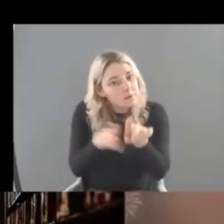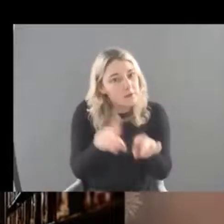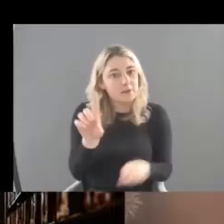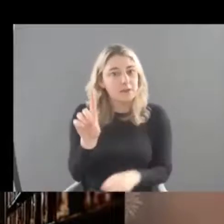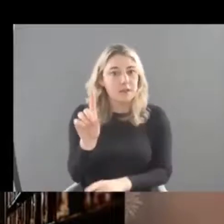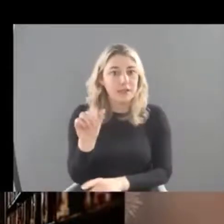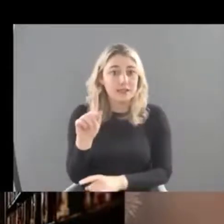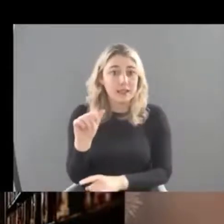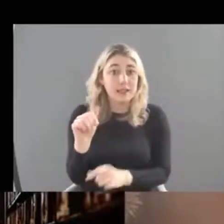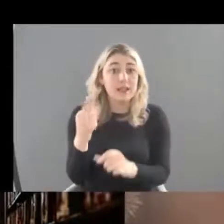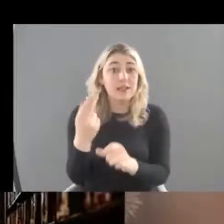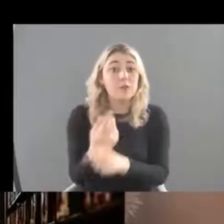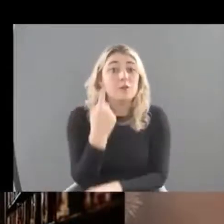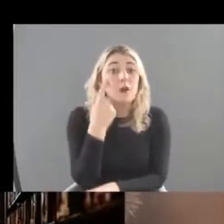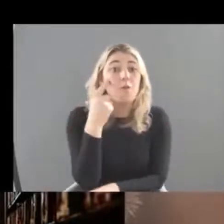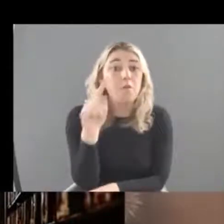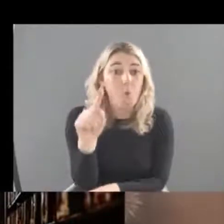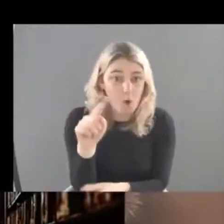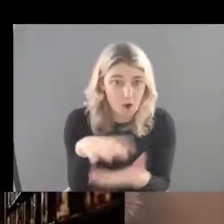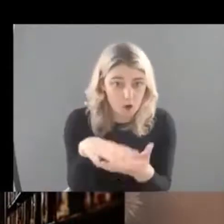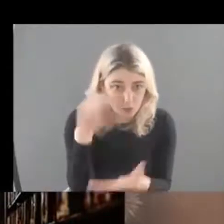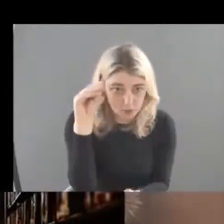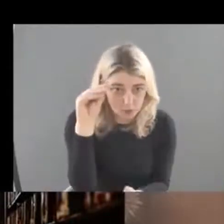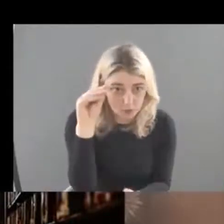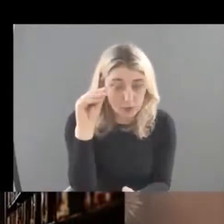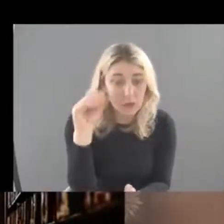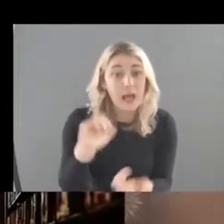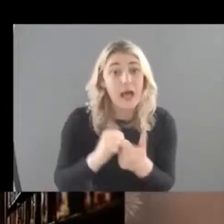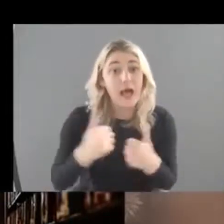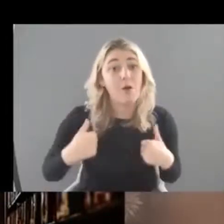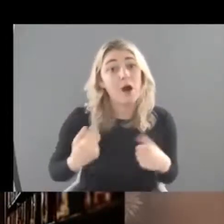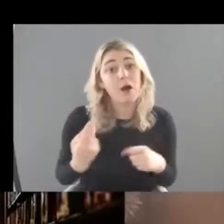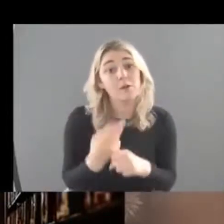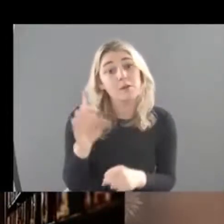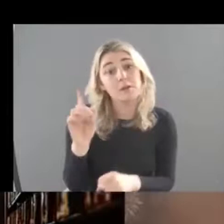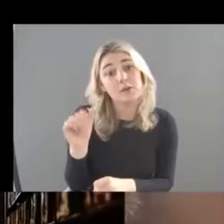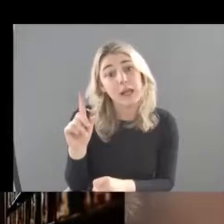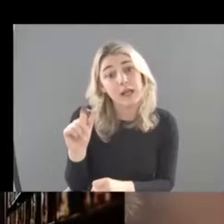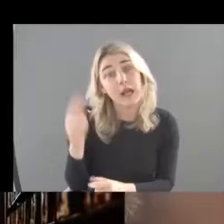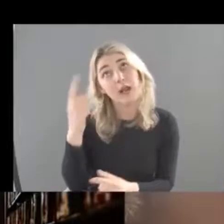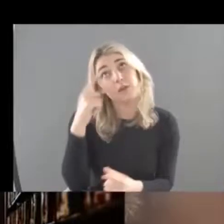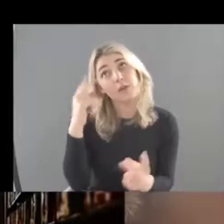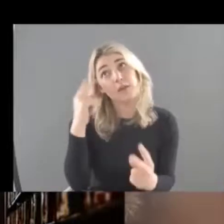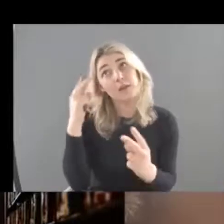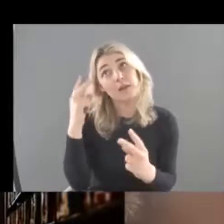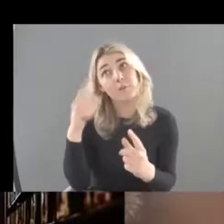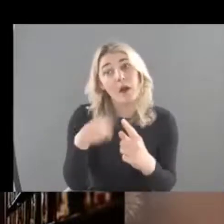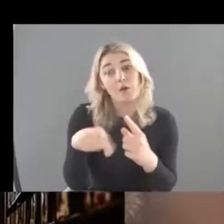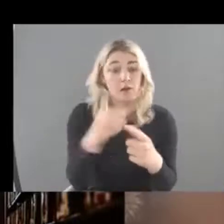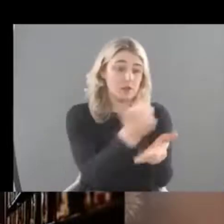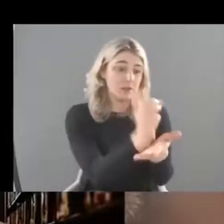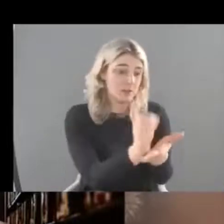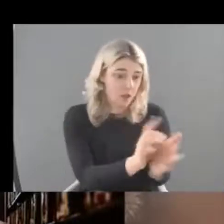I think that the way I use data, particularly as we think about Equity by design and other forms of